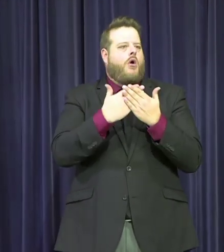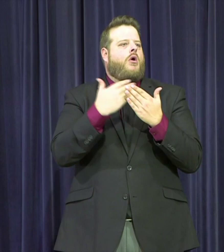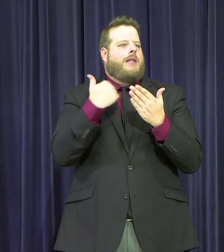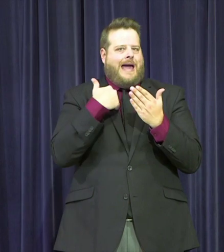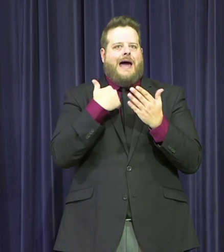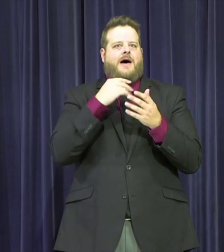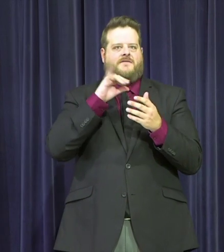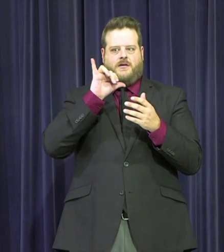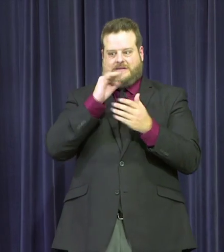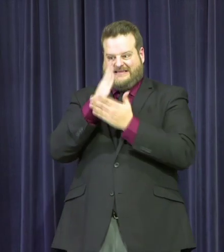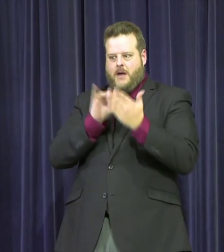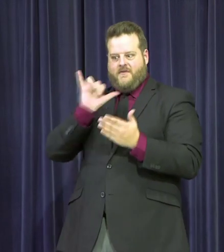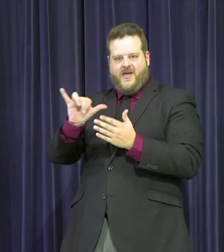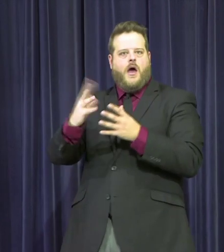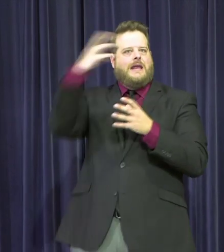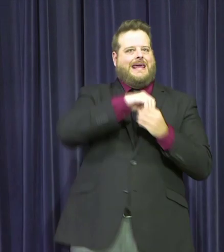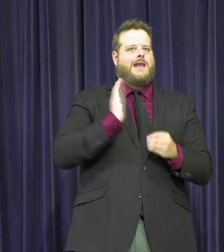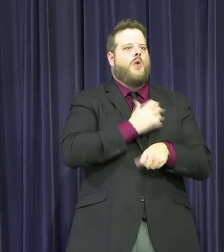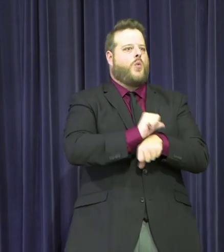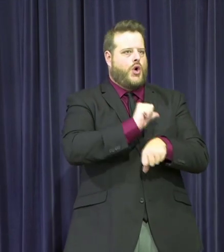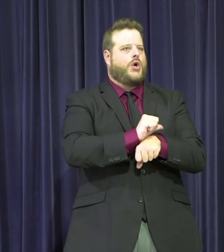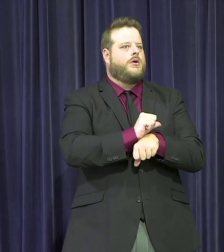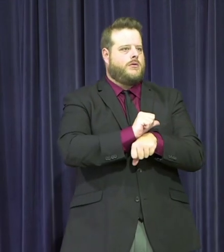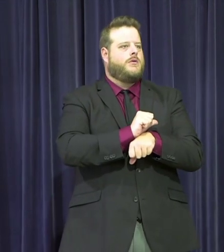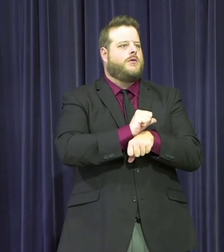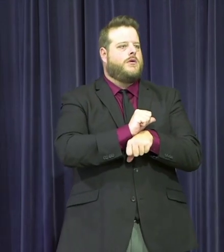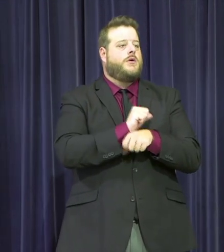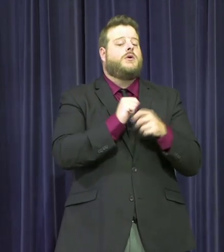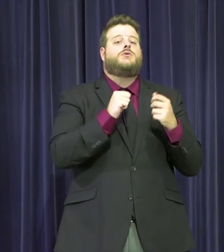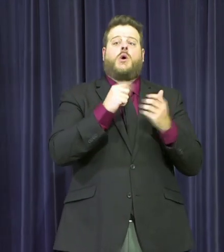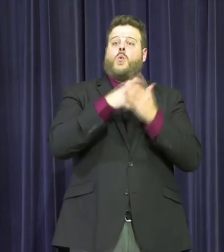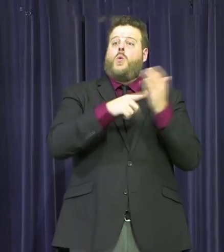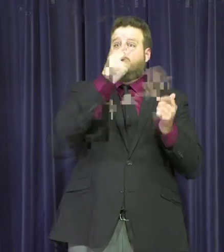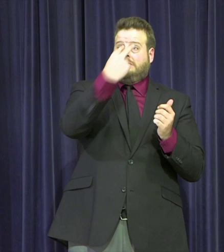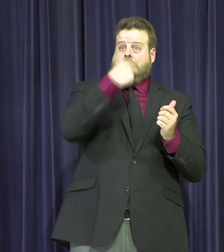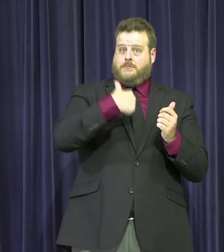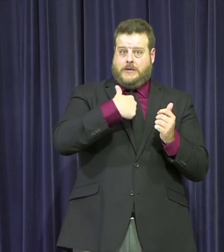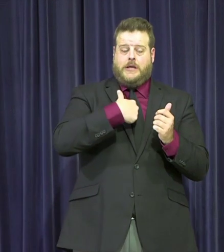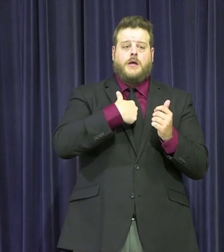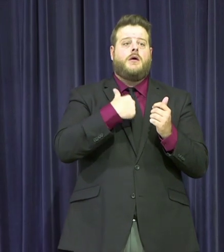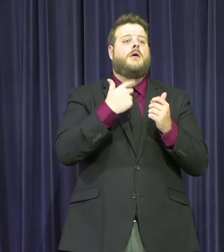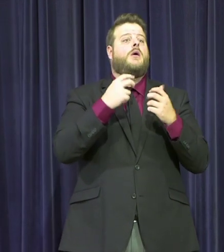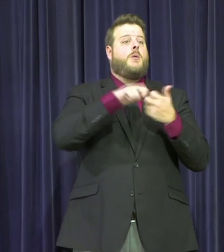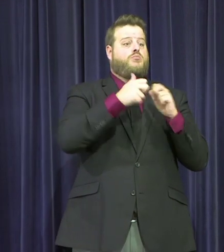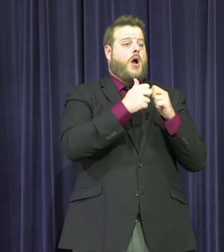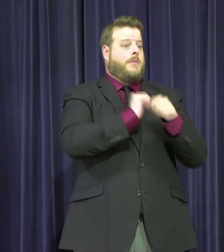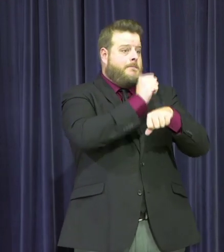this work and what you will see me do, is think more about problem-based and team-based work.